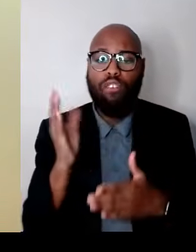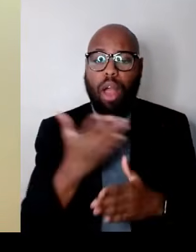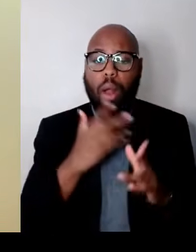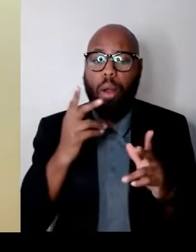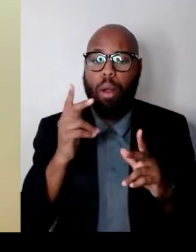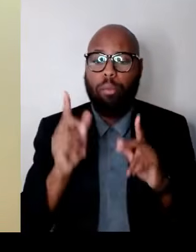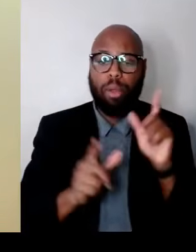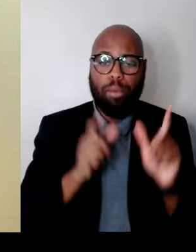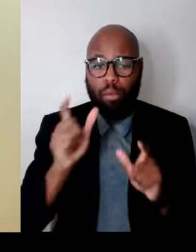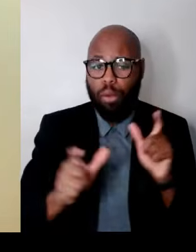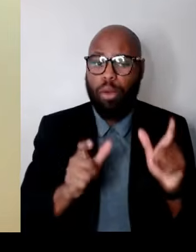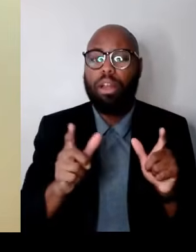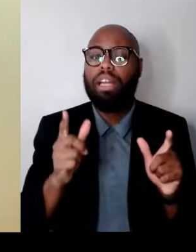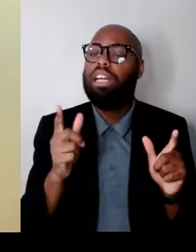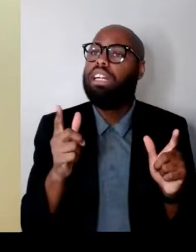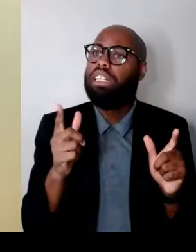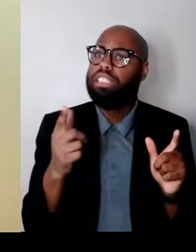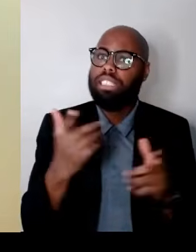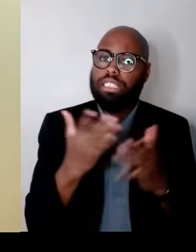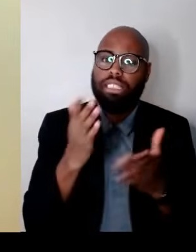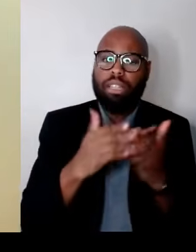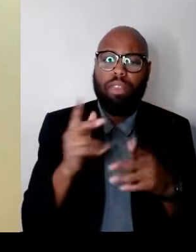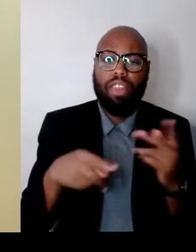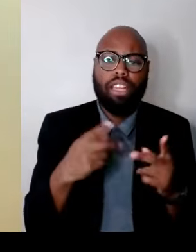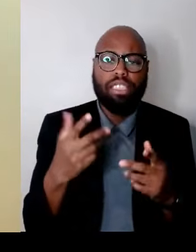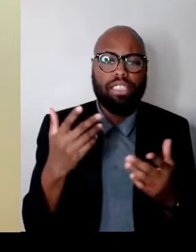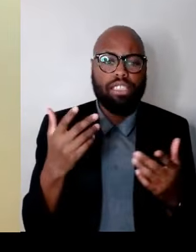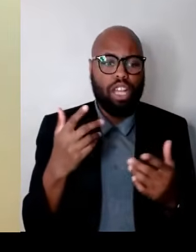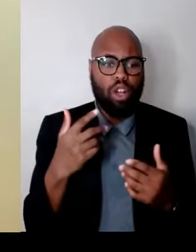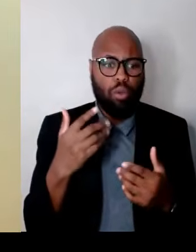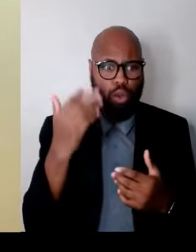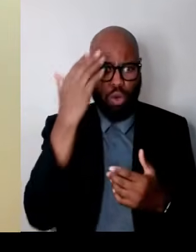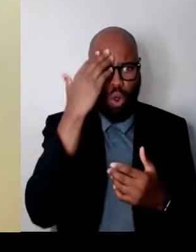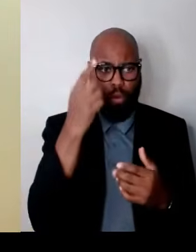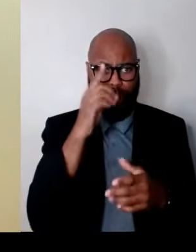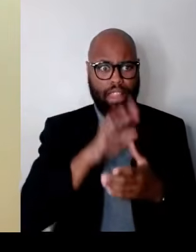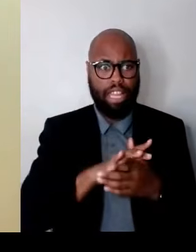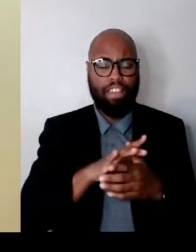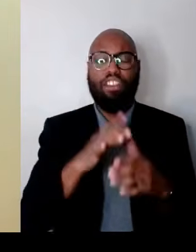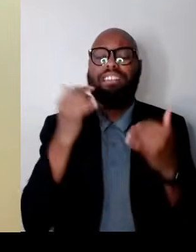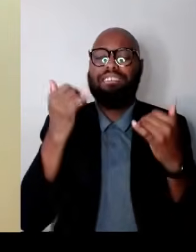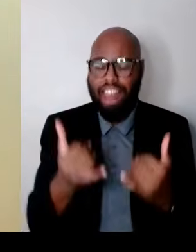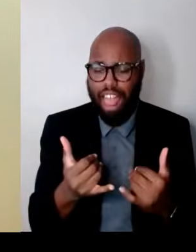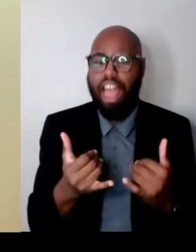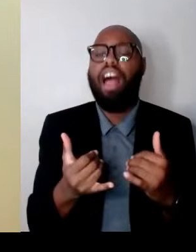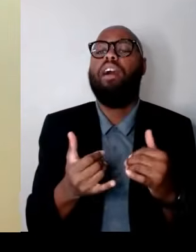we've believed, we've felt are being confirmed, are being confirmed with facts